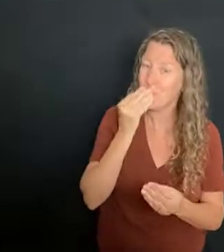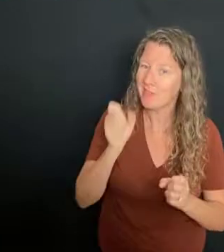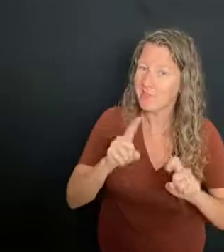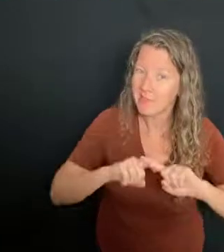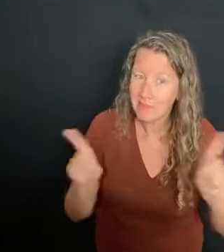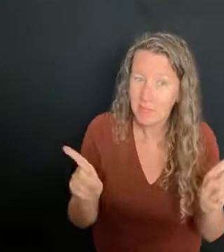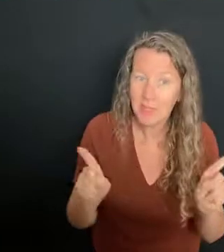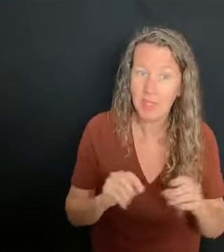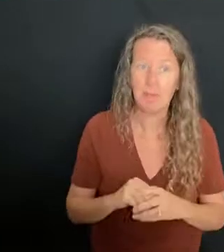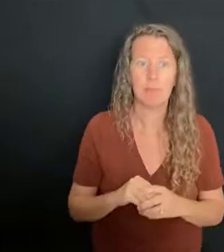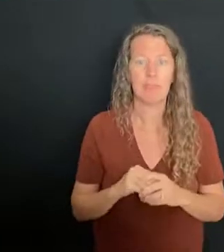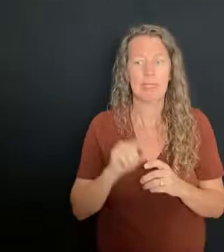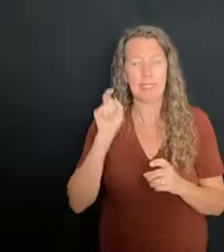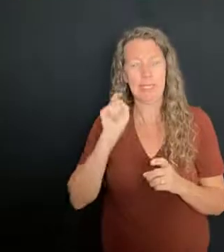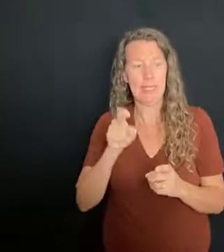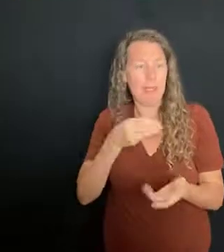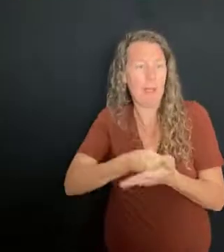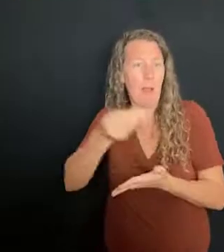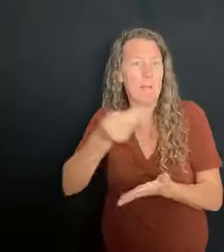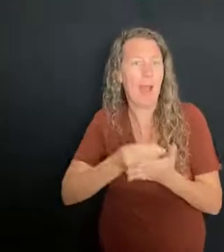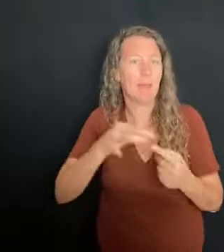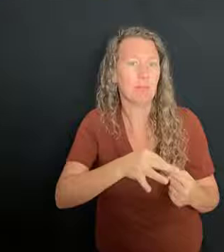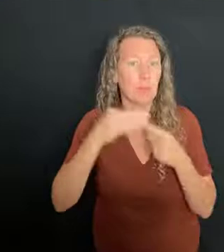About weighted blankets and body socks.